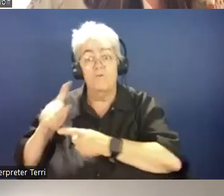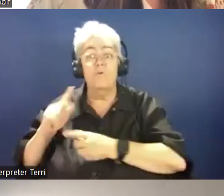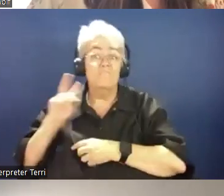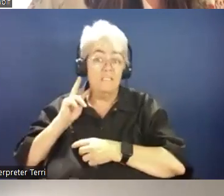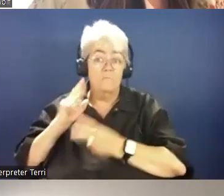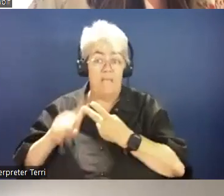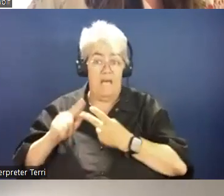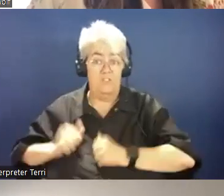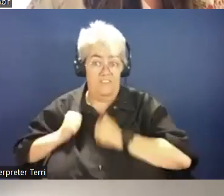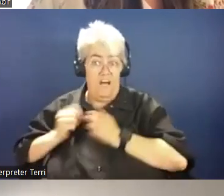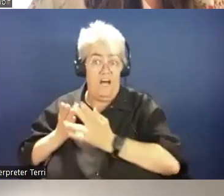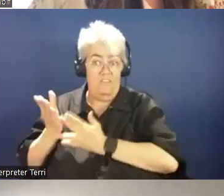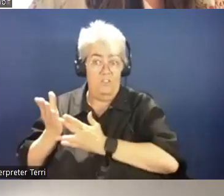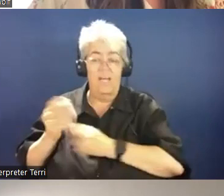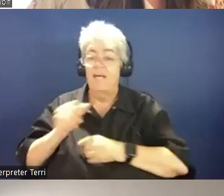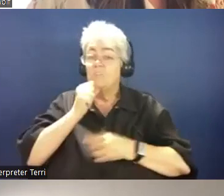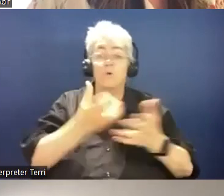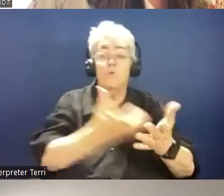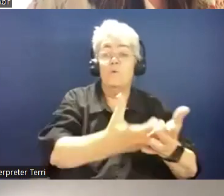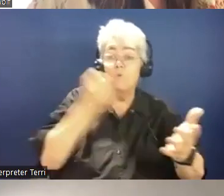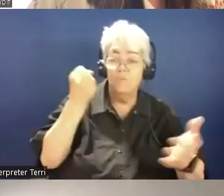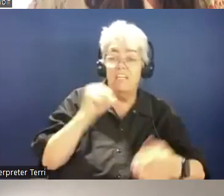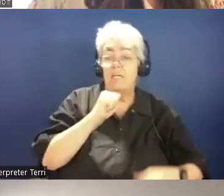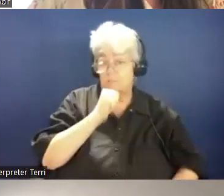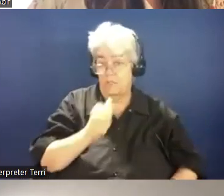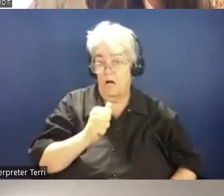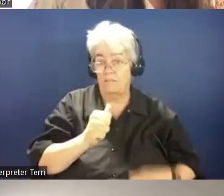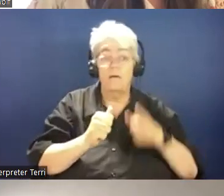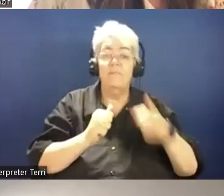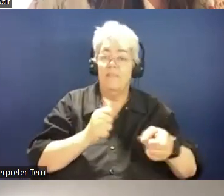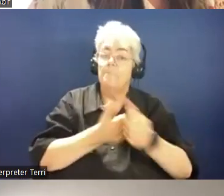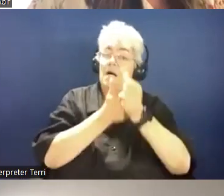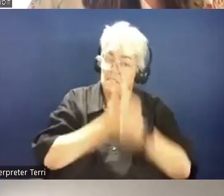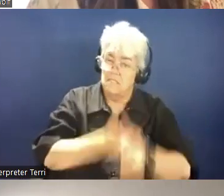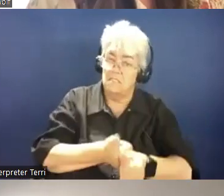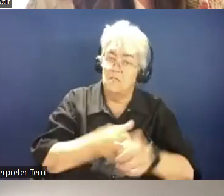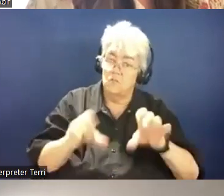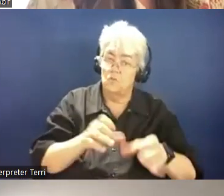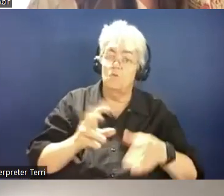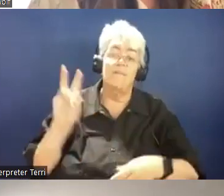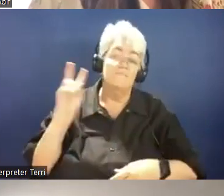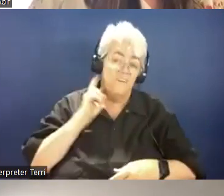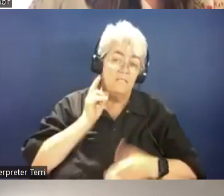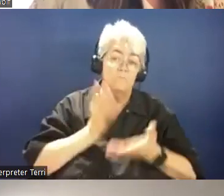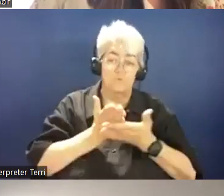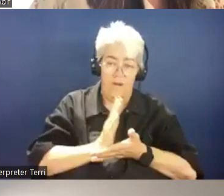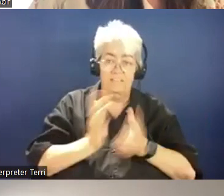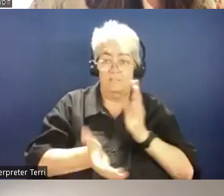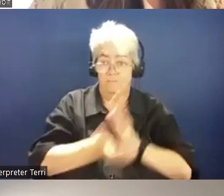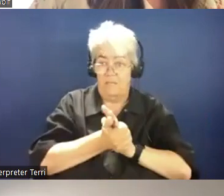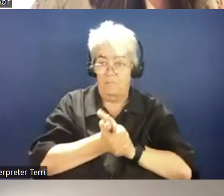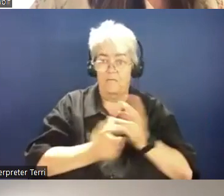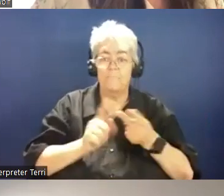instead of removing it entirely. So if they do not comply with the Victims Rights Act, if they do not